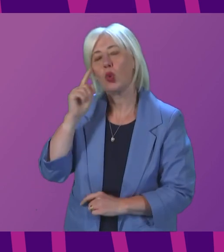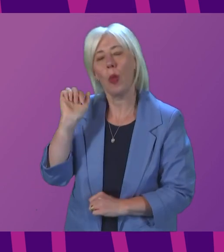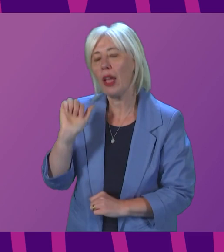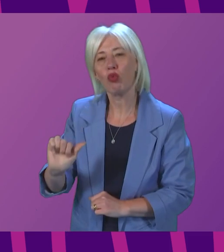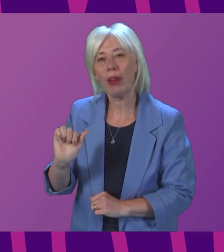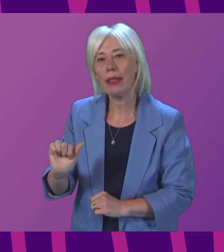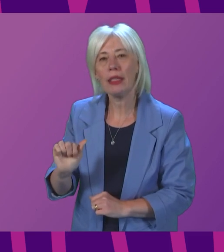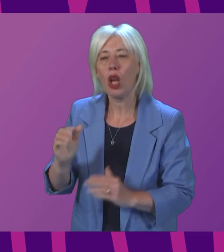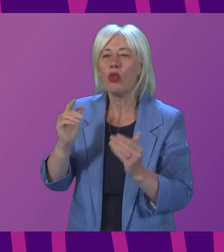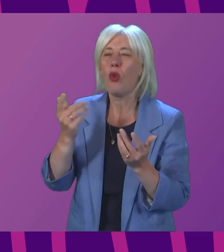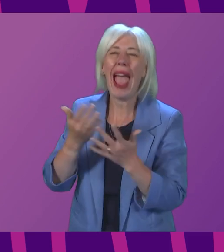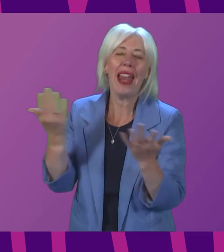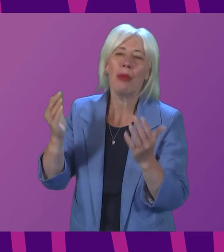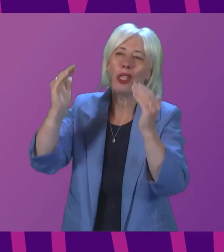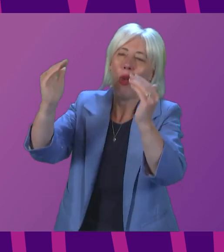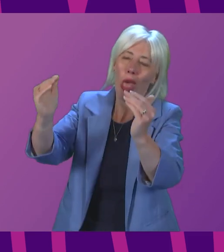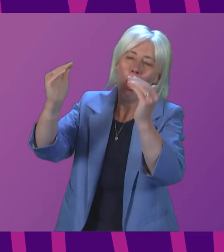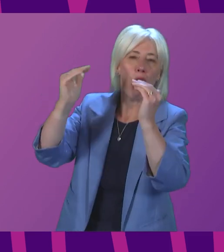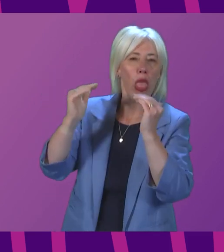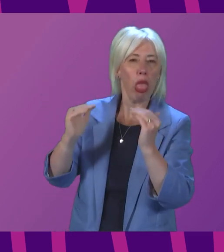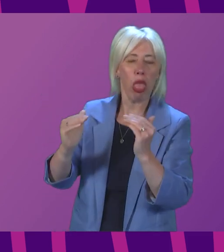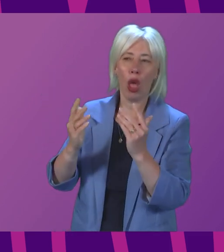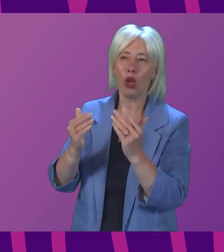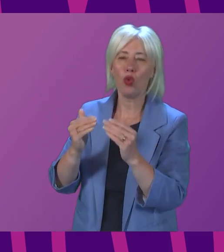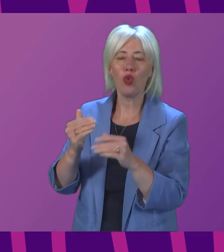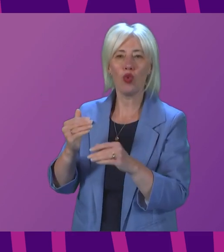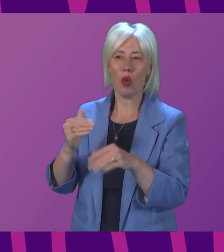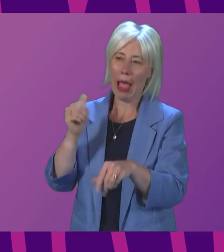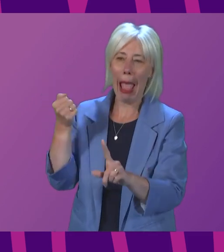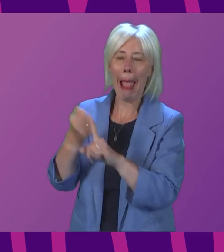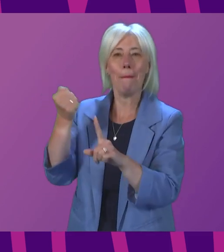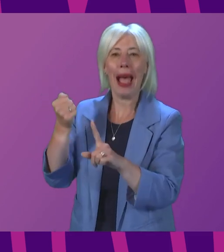to downplay the seriousness of the impact of crime on victims; I never will.